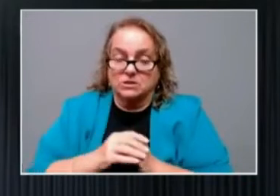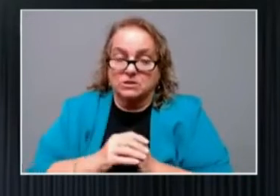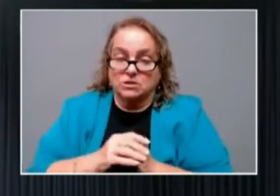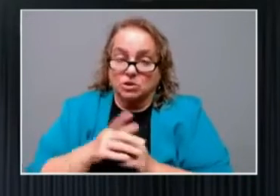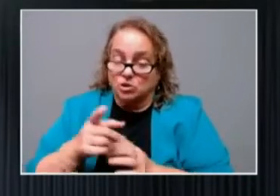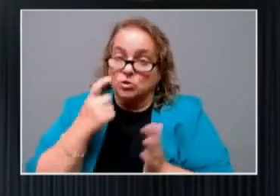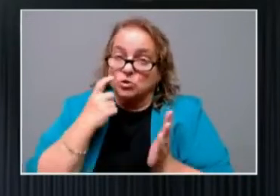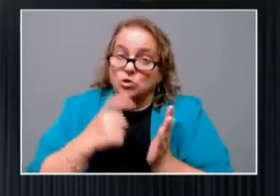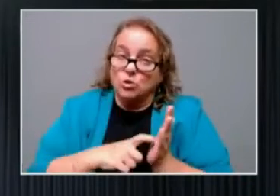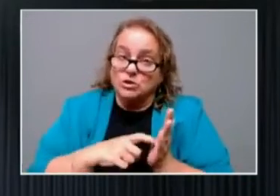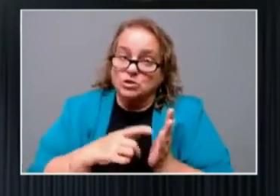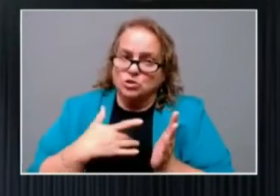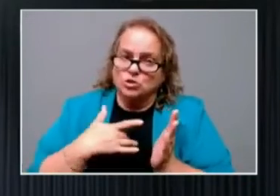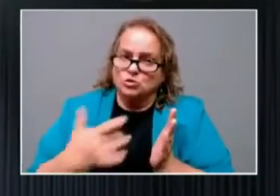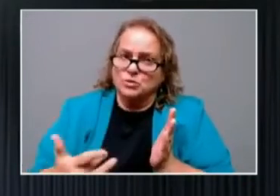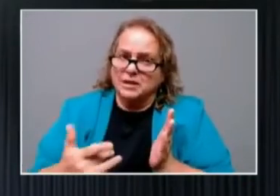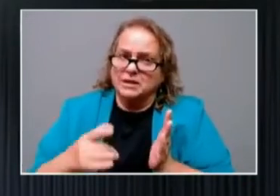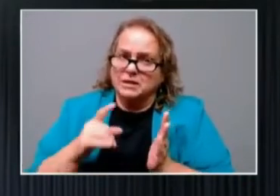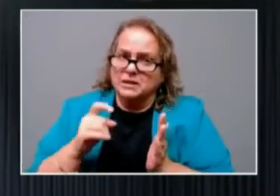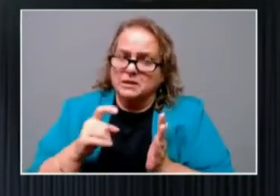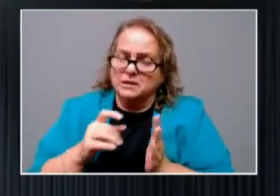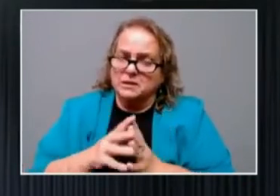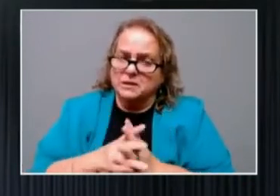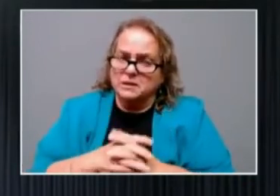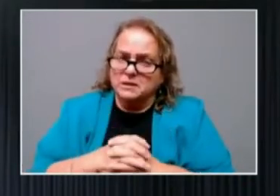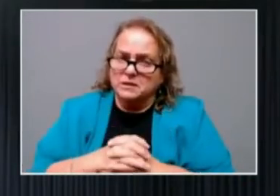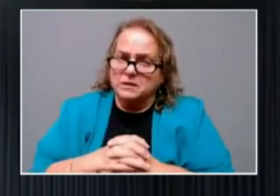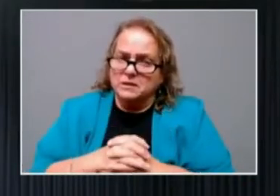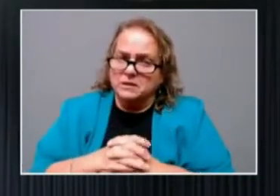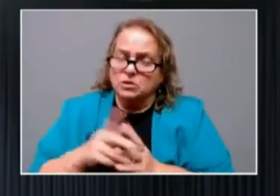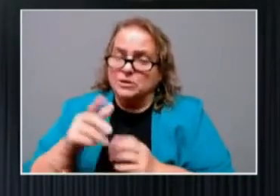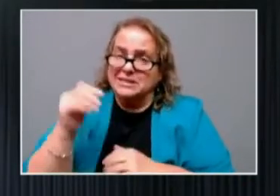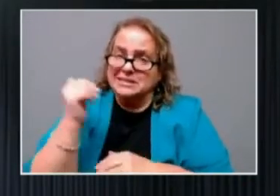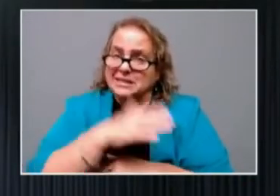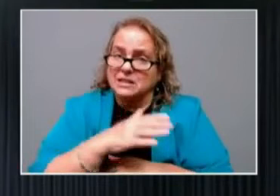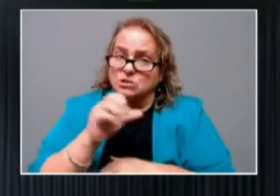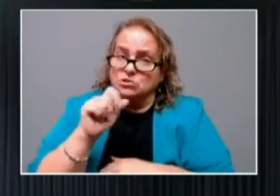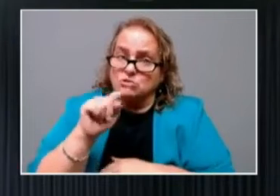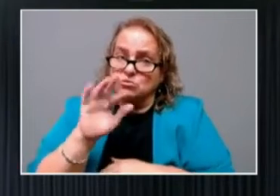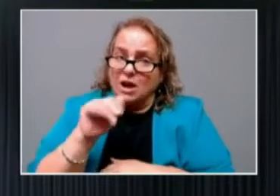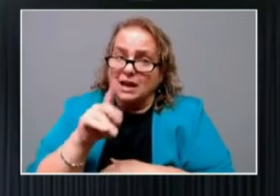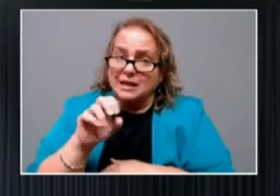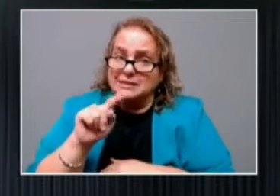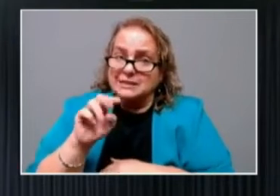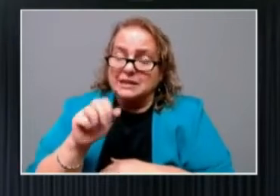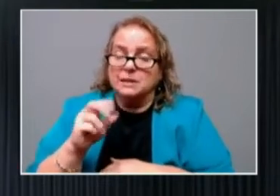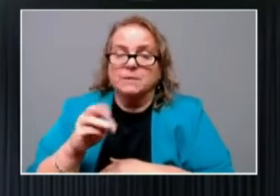you are discovering? I mean, it's it's too early because they are still